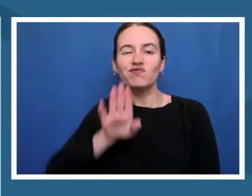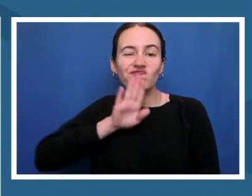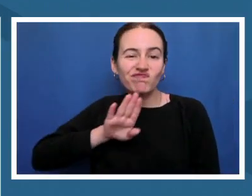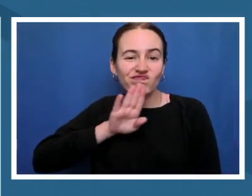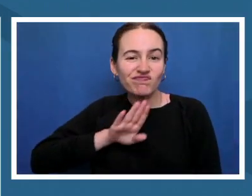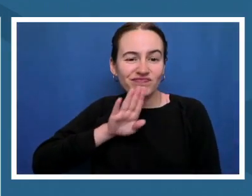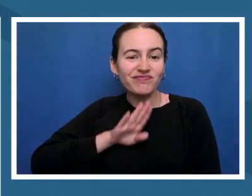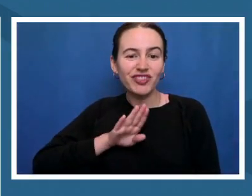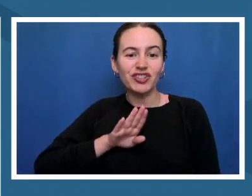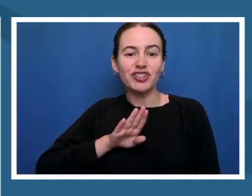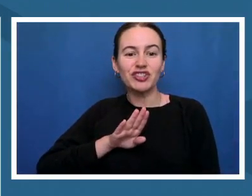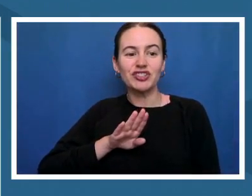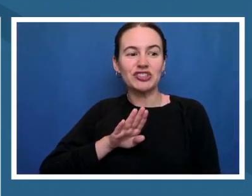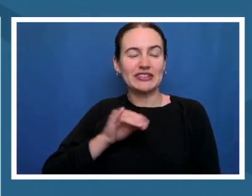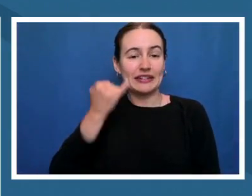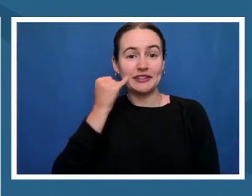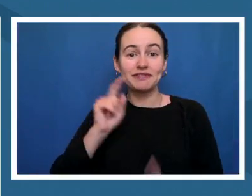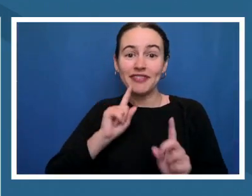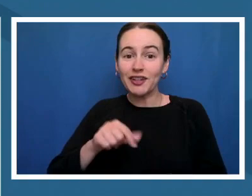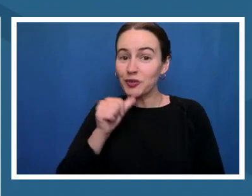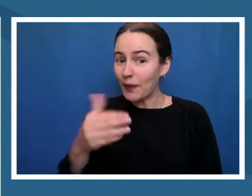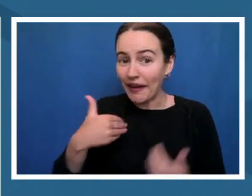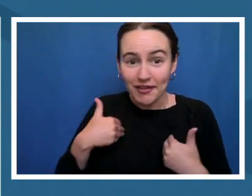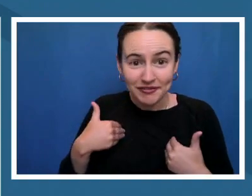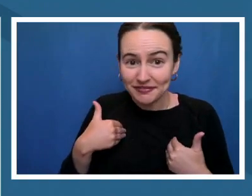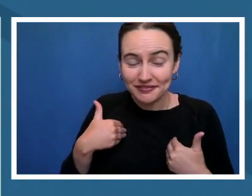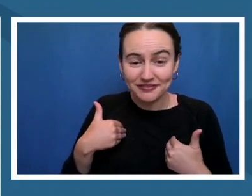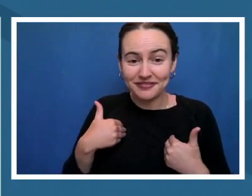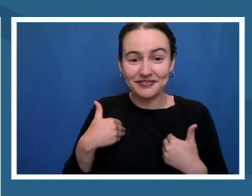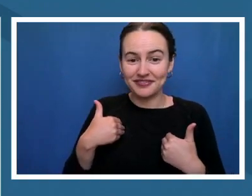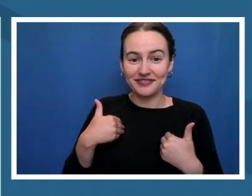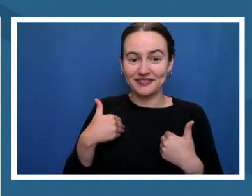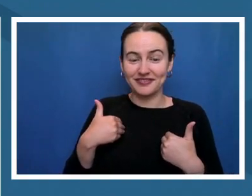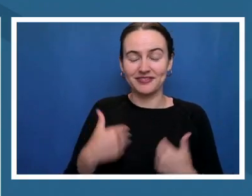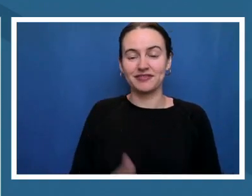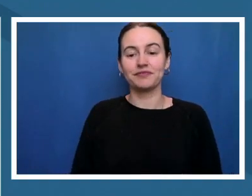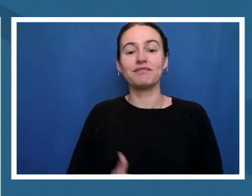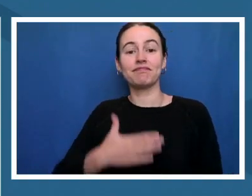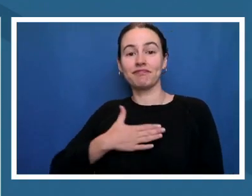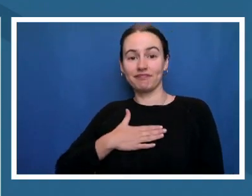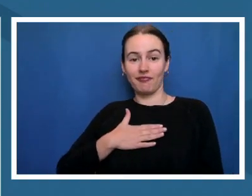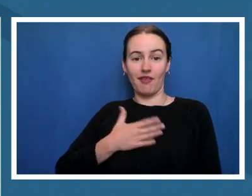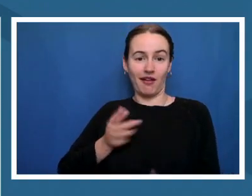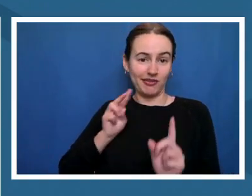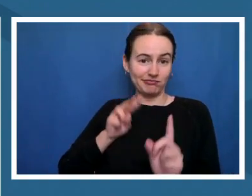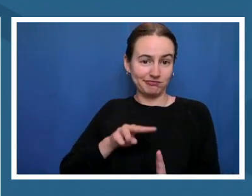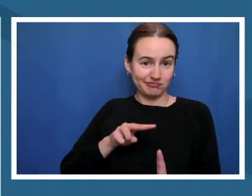the answers and not going into a direction and i'll say from my perspective